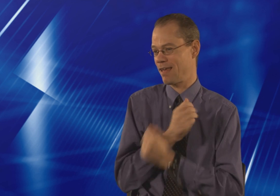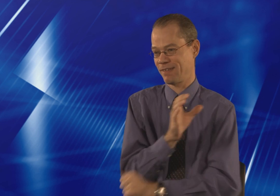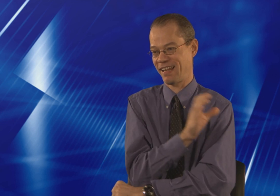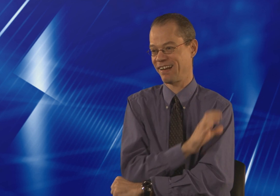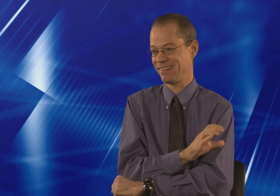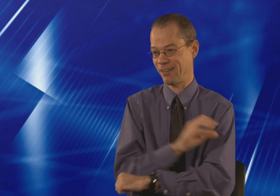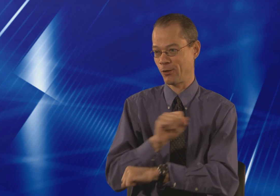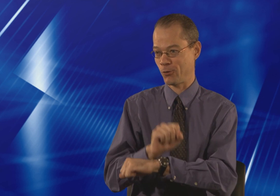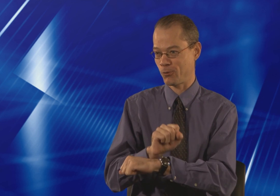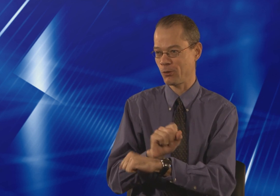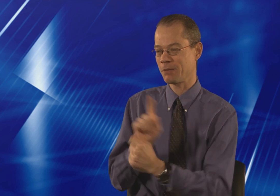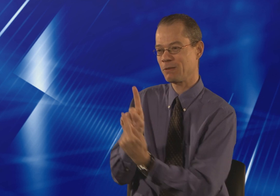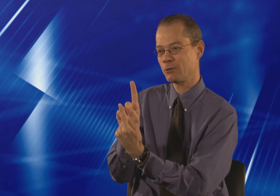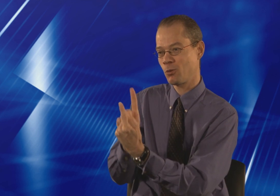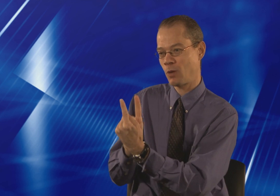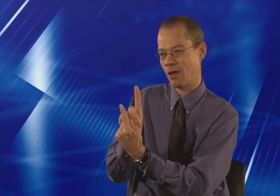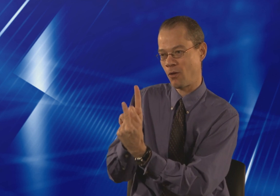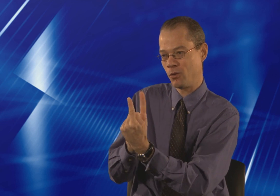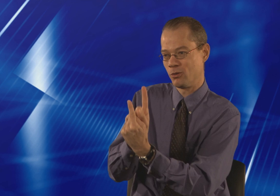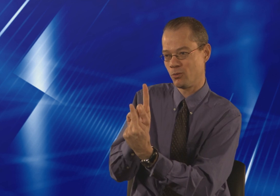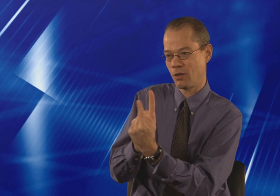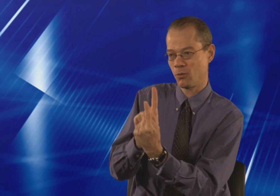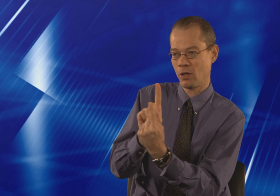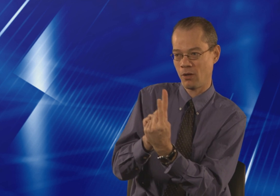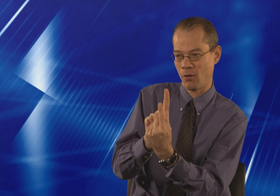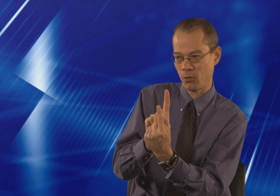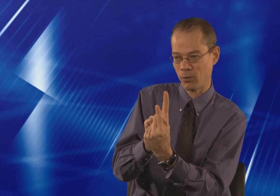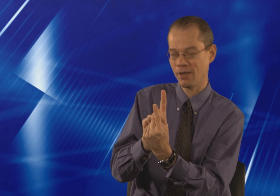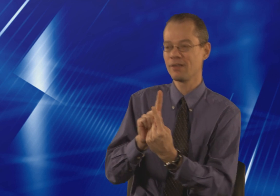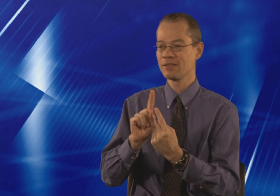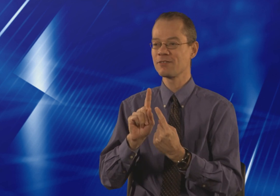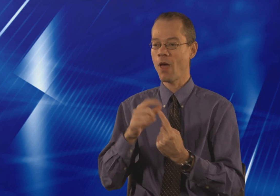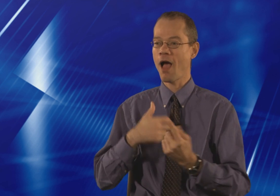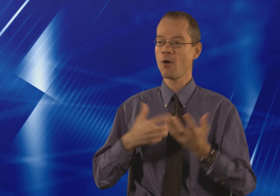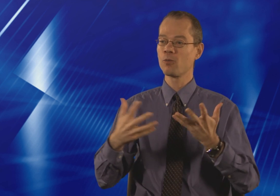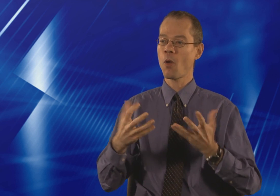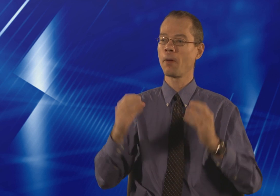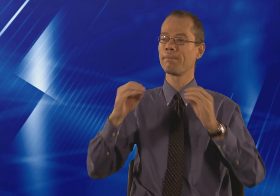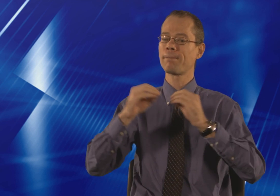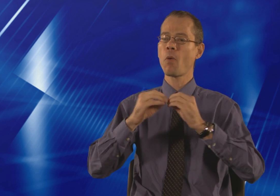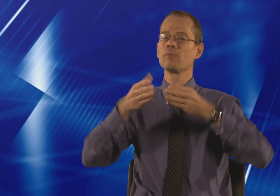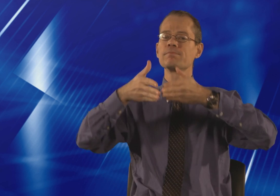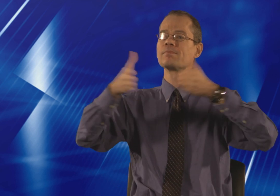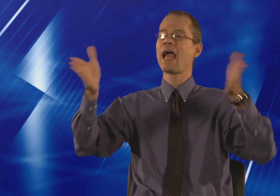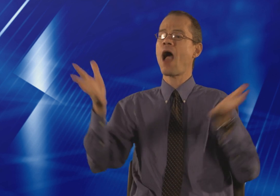I love the clinical work. I love working on-on-one with patients.